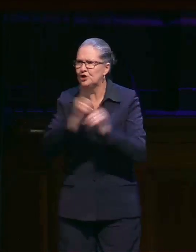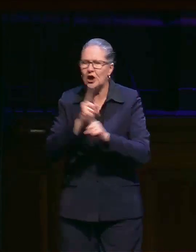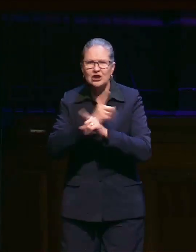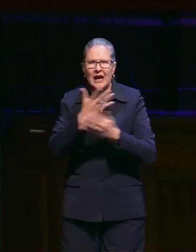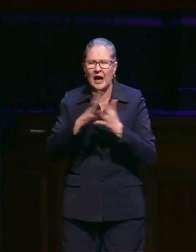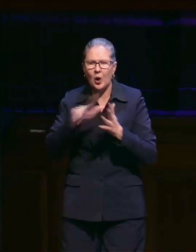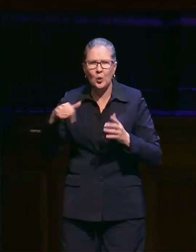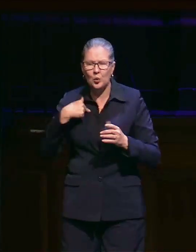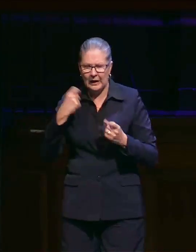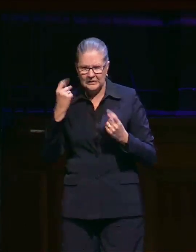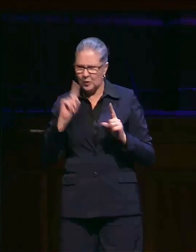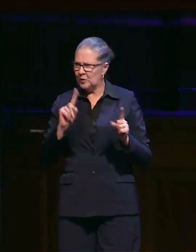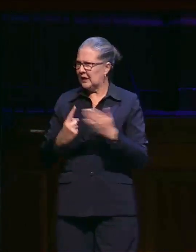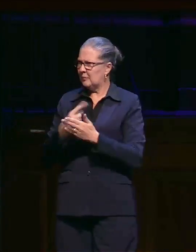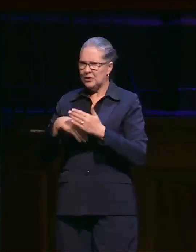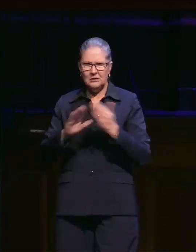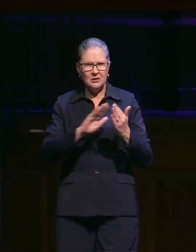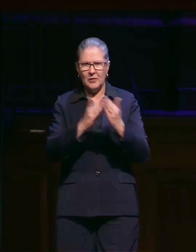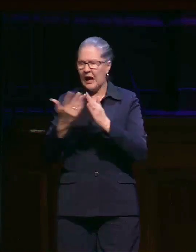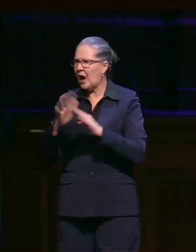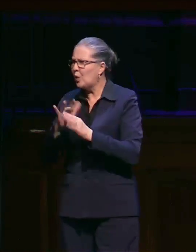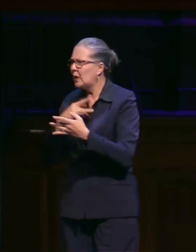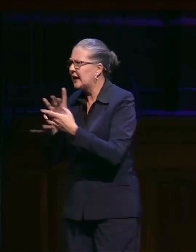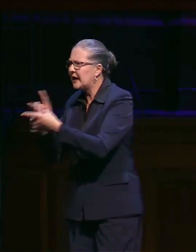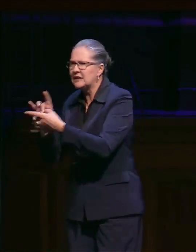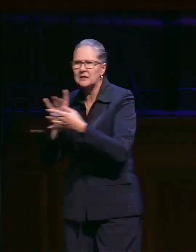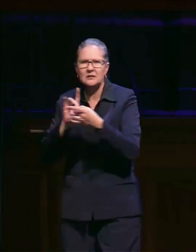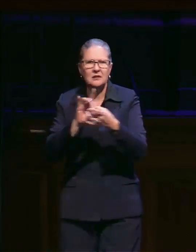our societies and how we connect with each other this change has opened up the